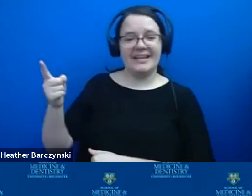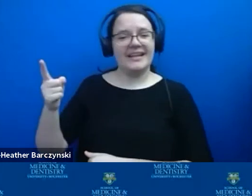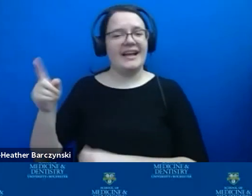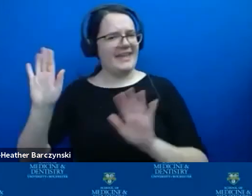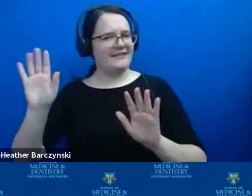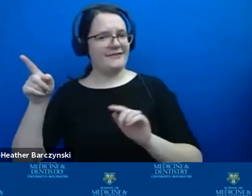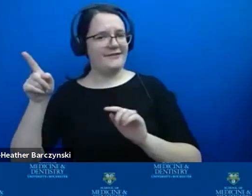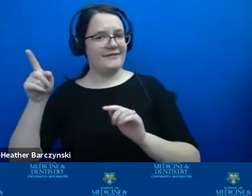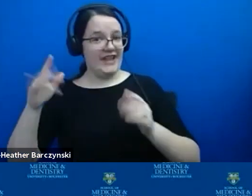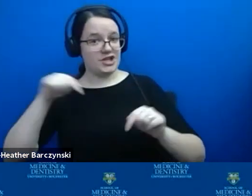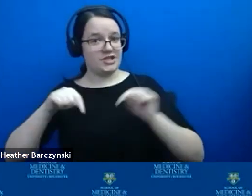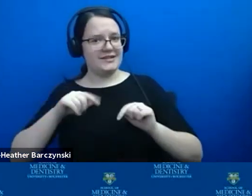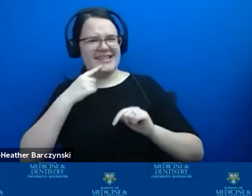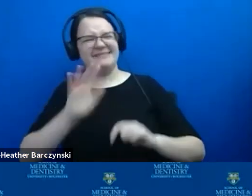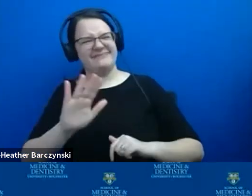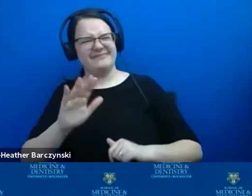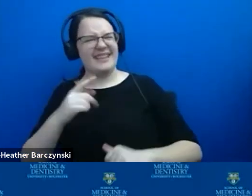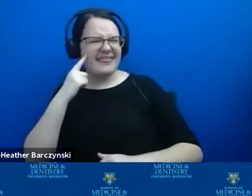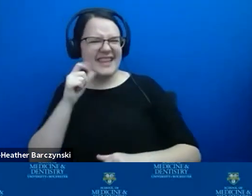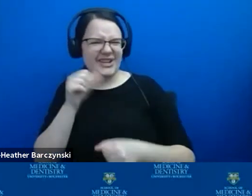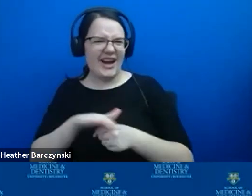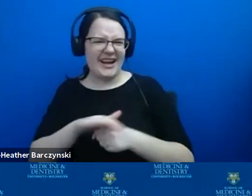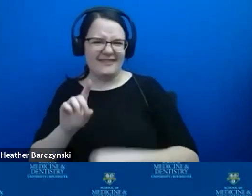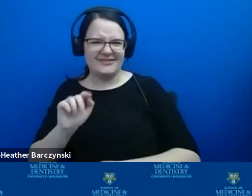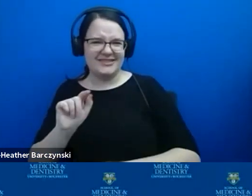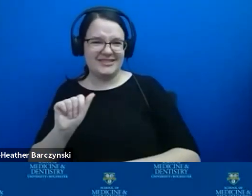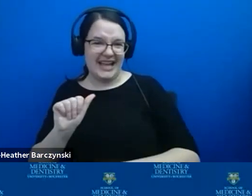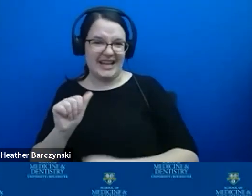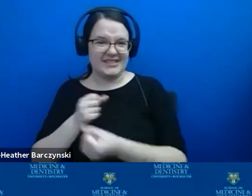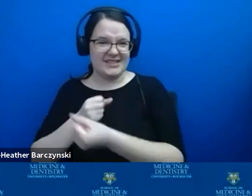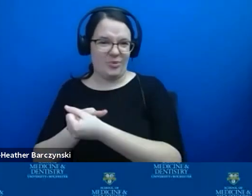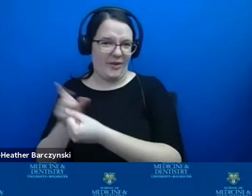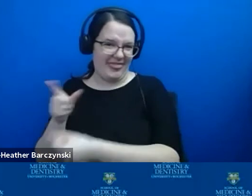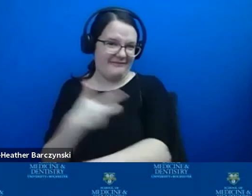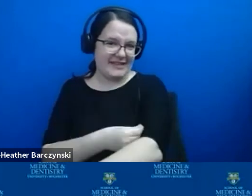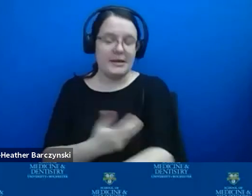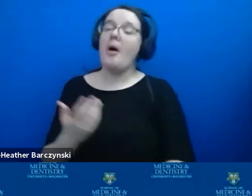actually we just don't think there's enough data and that may be true um so in the pfizer